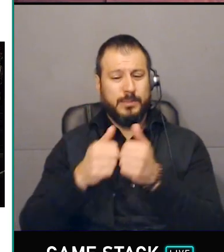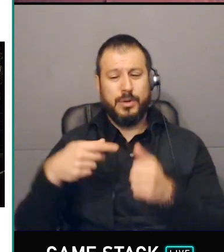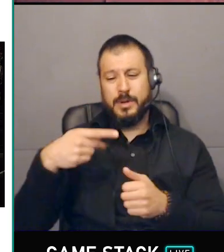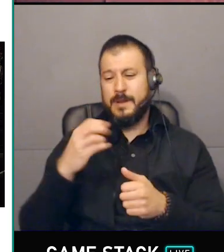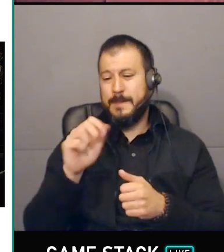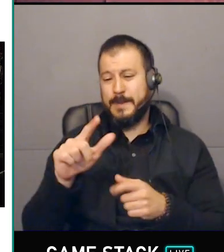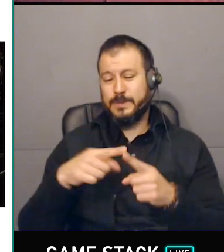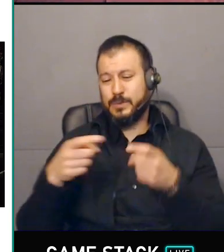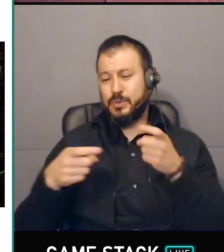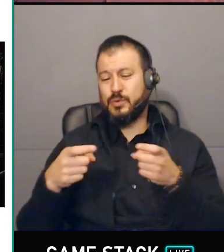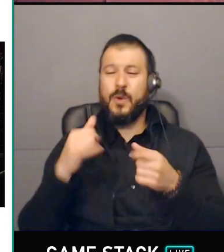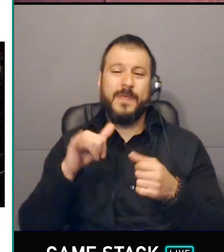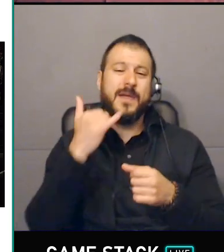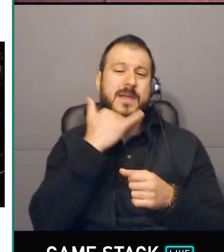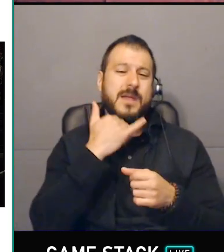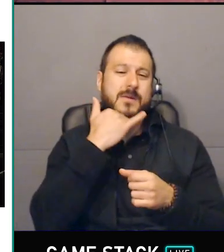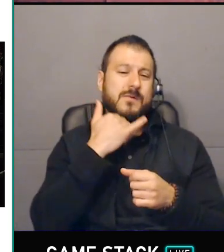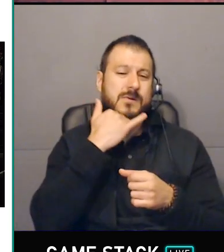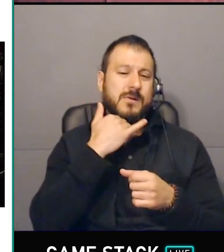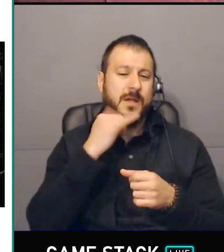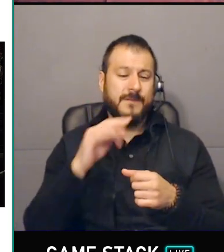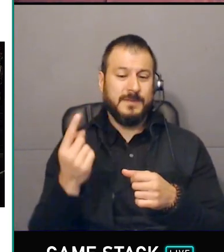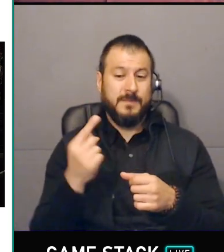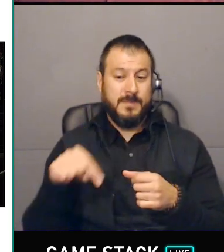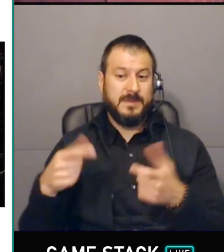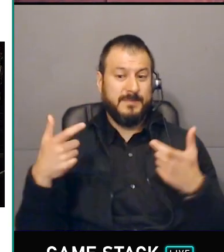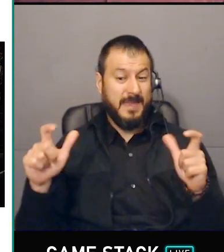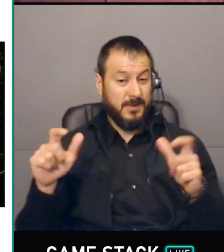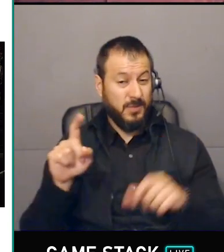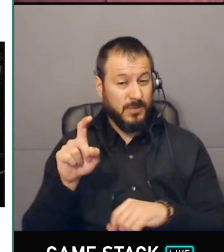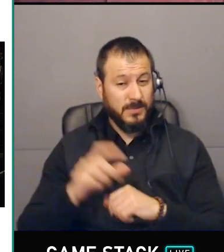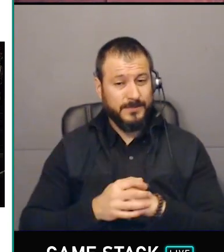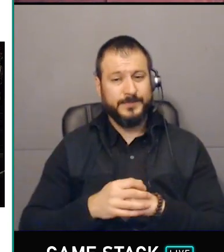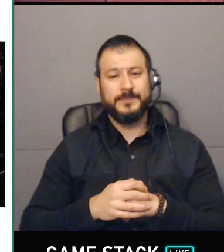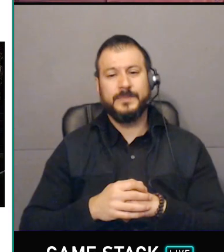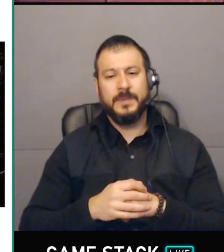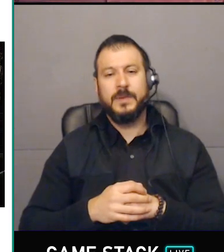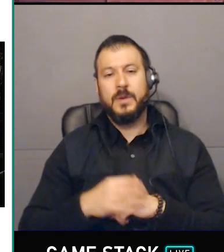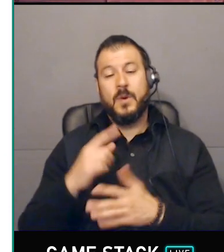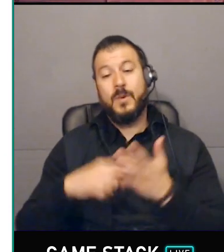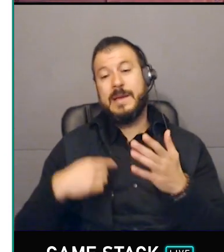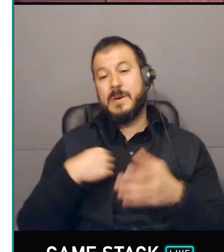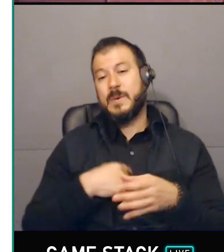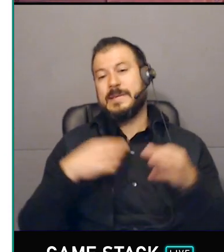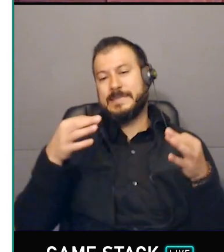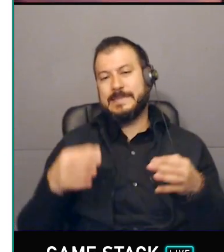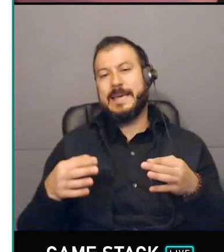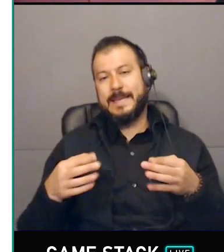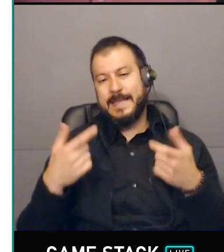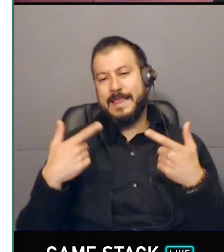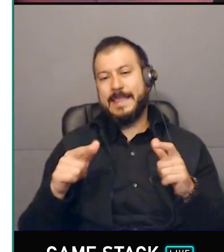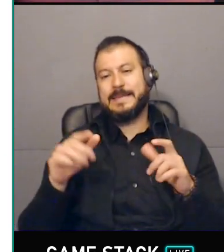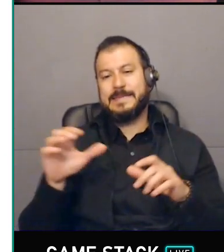the error of something of this magnitude? And what we decided was, let's let the denoiser handle that.